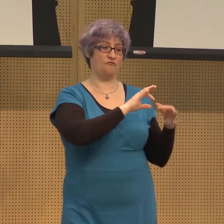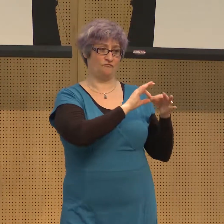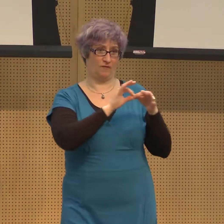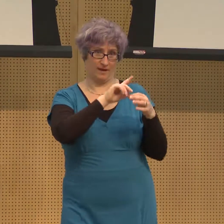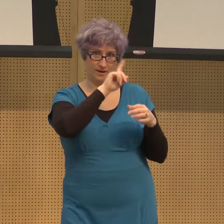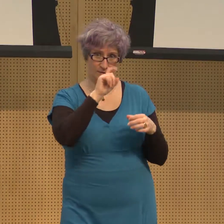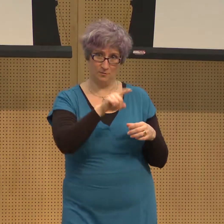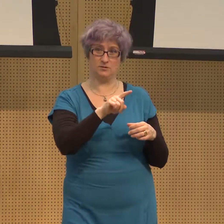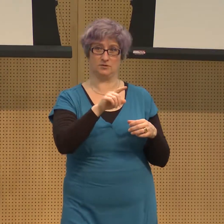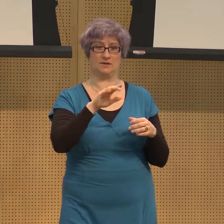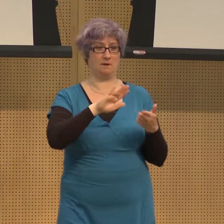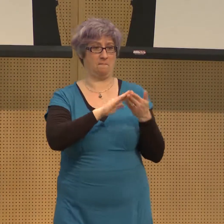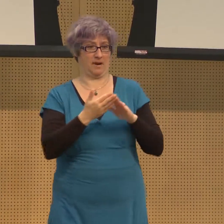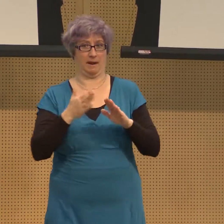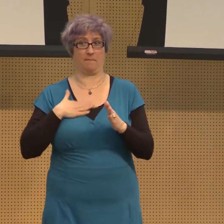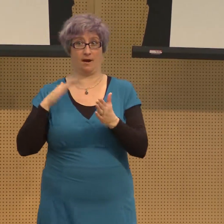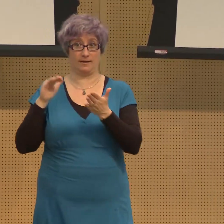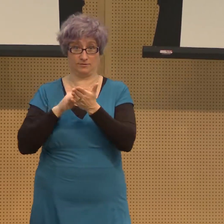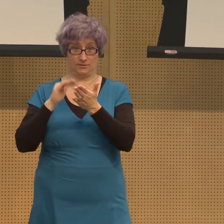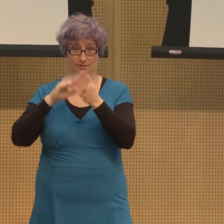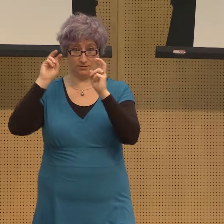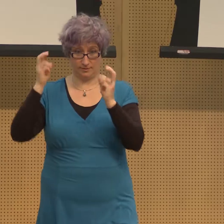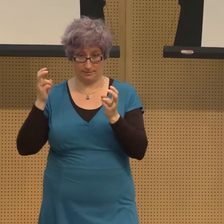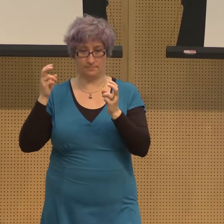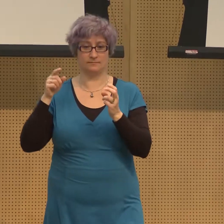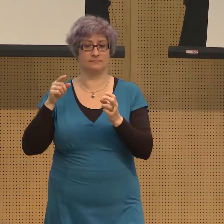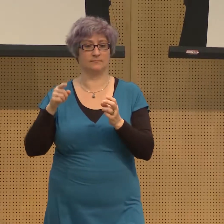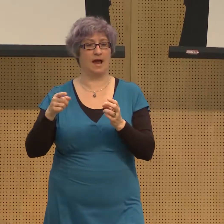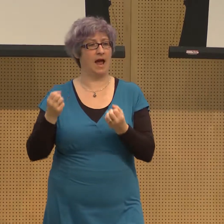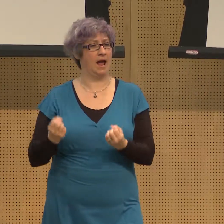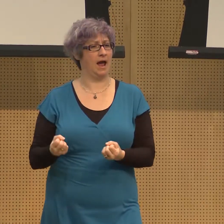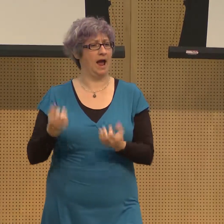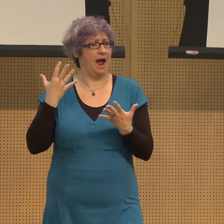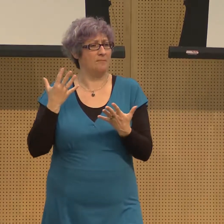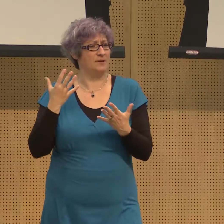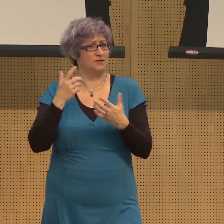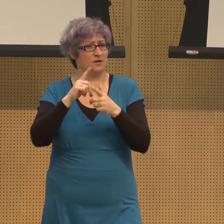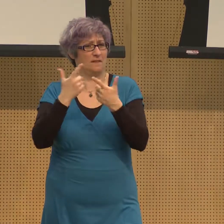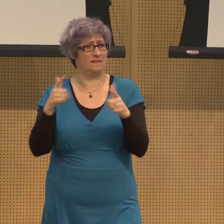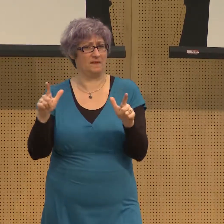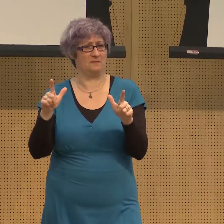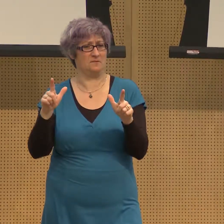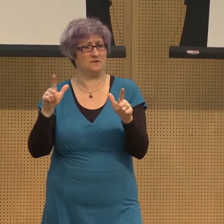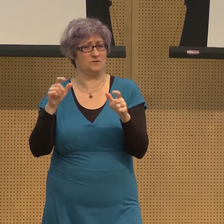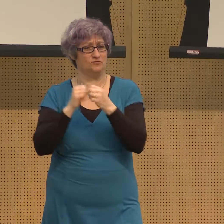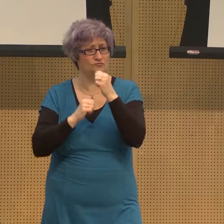how a new language came to be in Nicaragua, and a related question that became my dissertation topic was